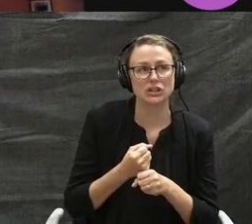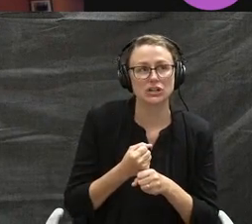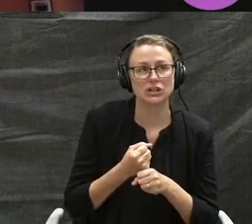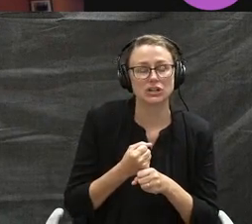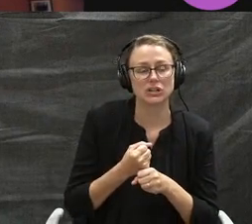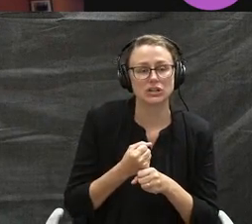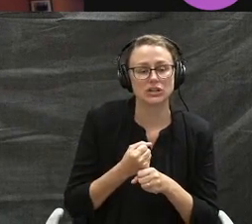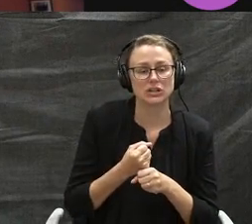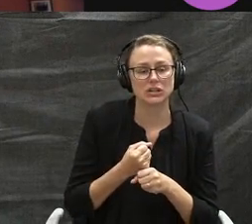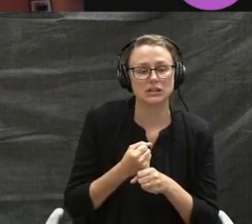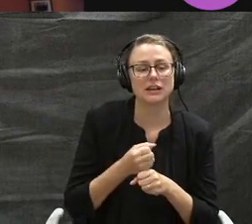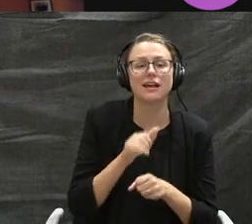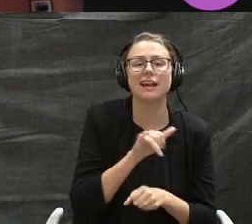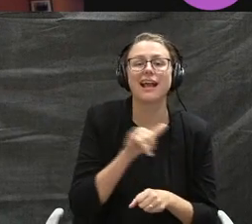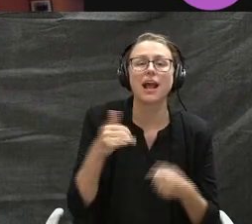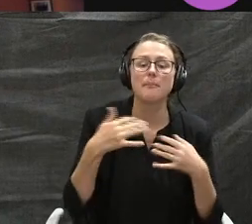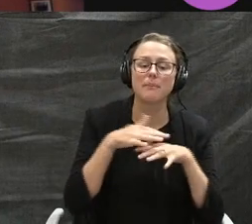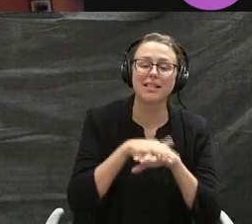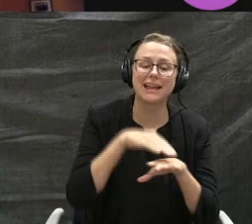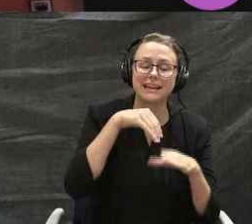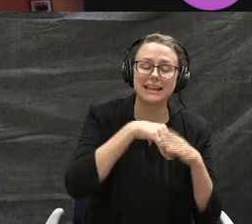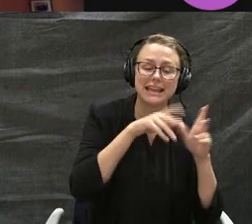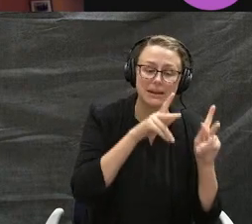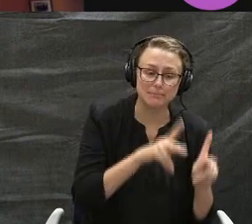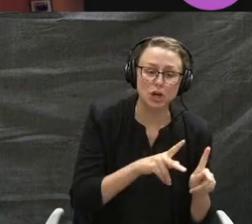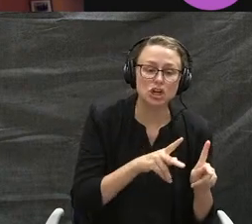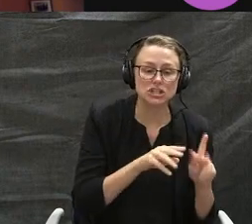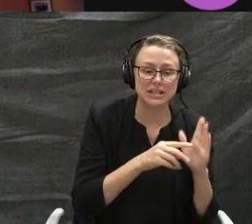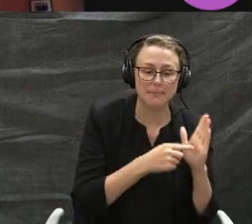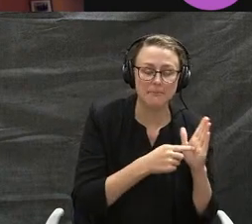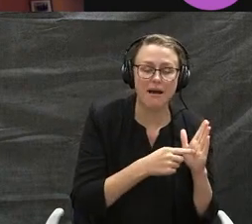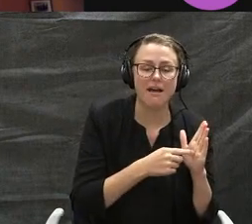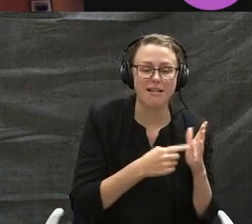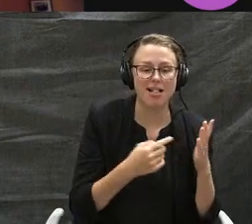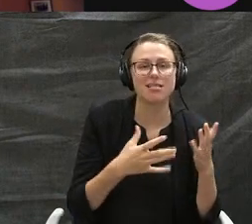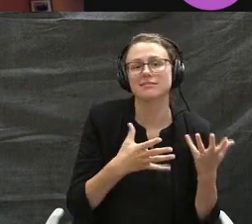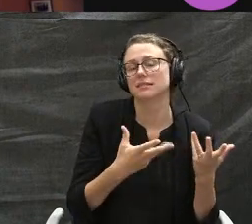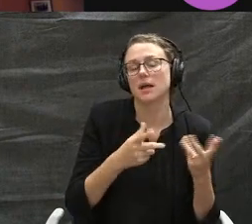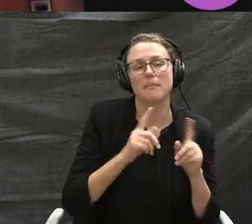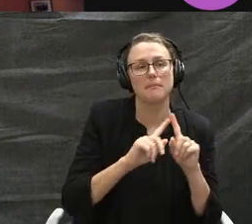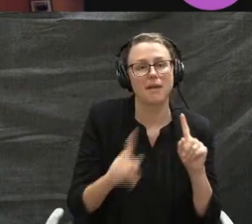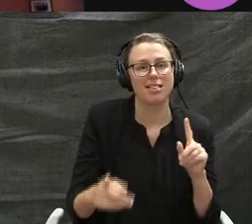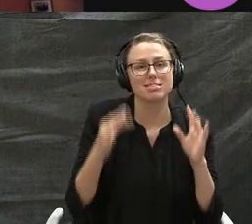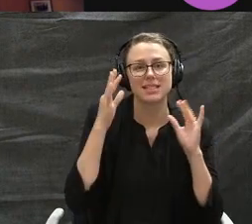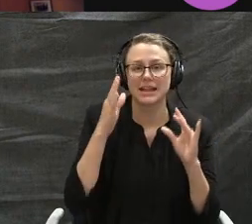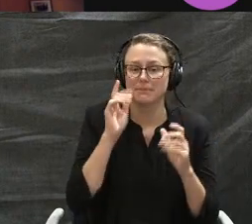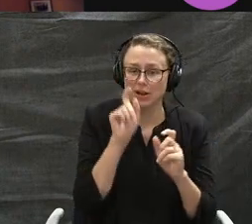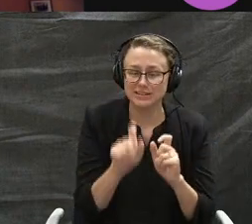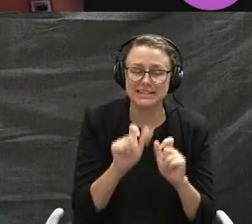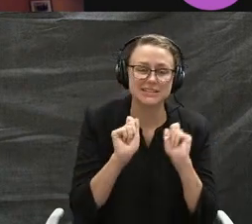As well as blended in person, I'll take in consideration need abilities of all education. The process decisions.